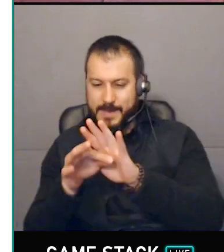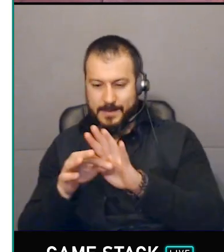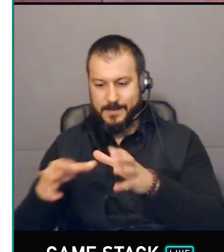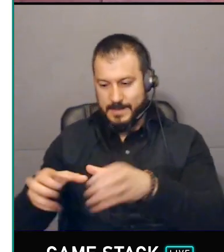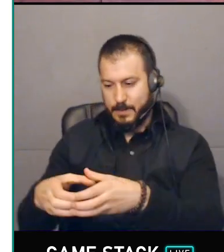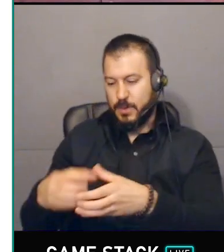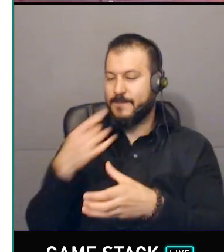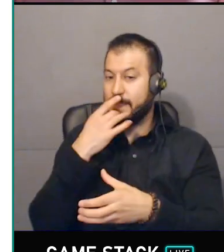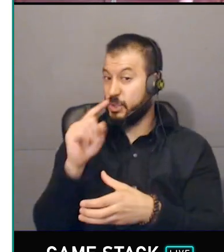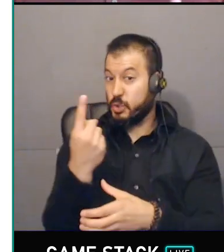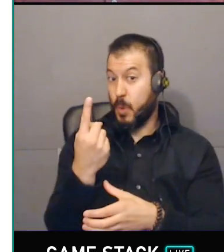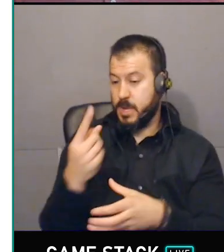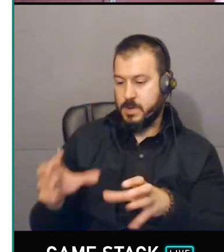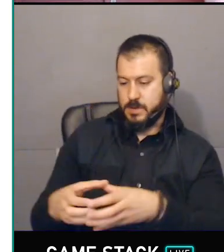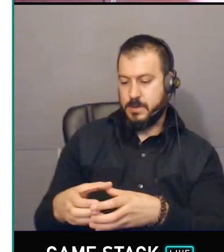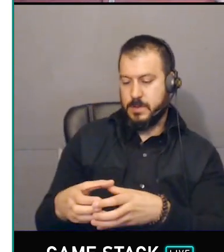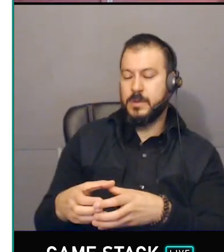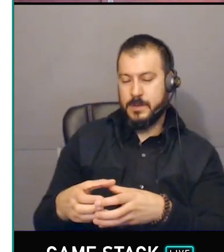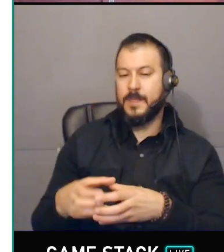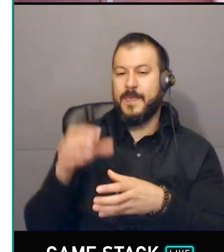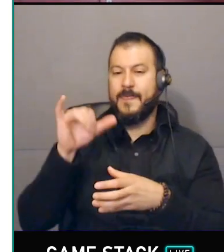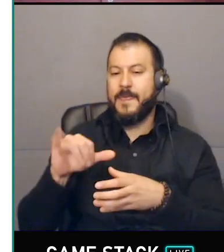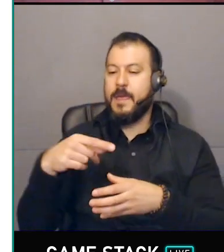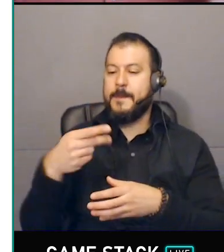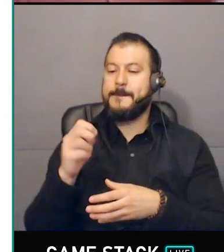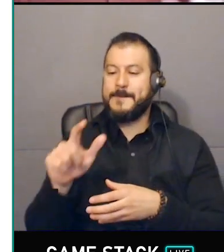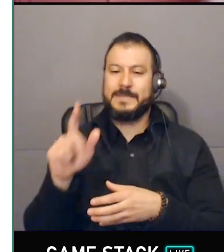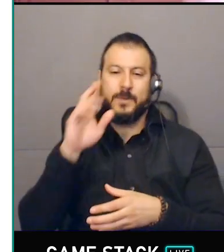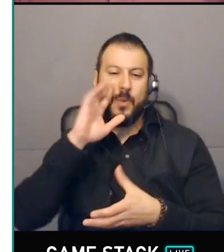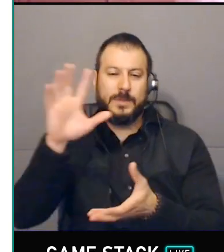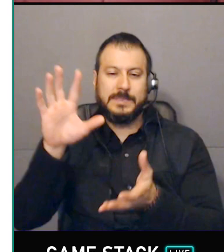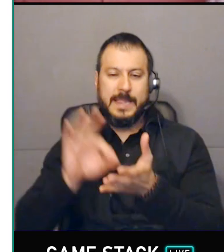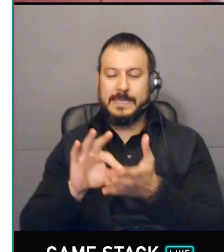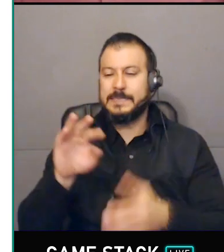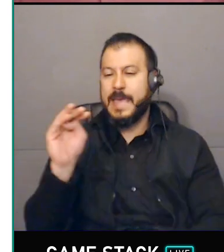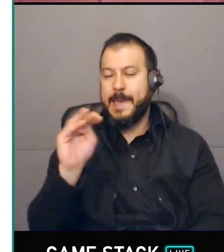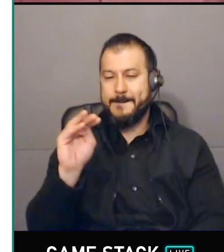pools of lights, just one of them and then that pixel will select